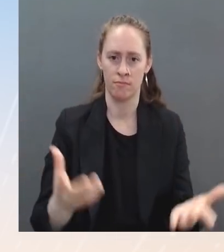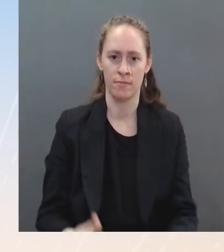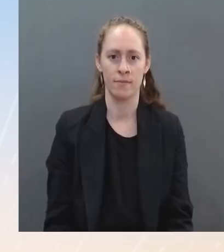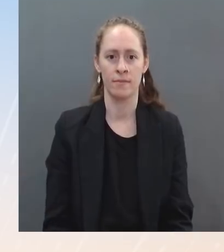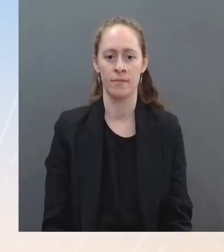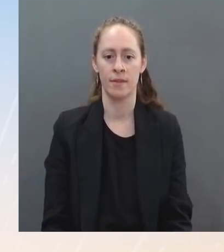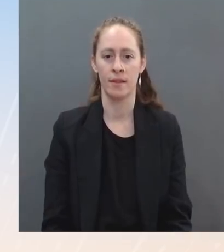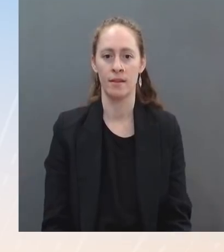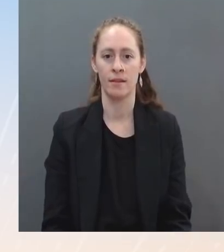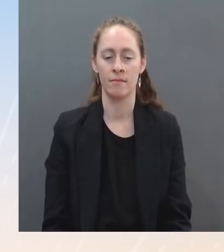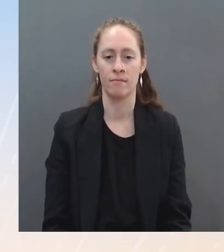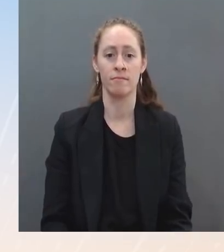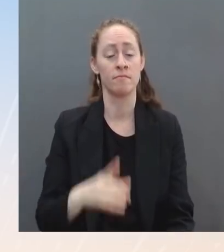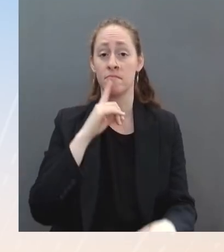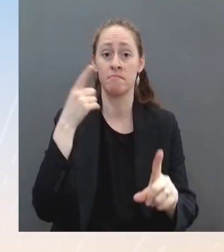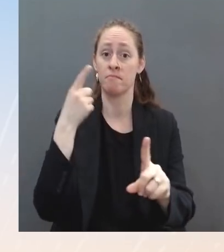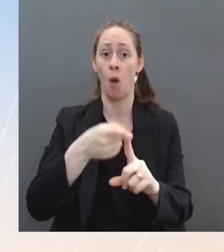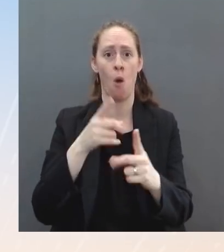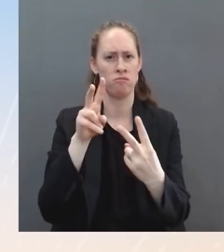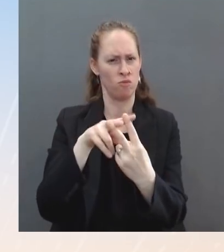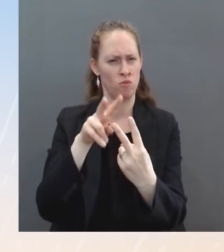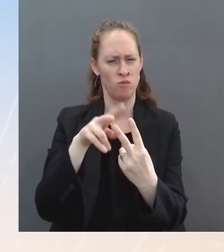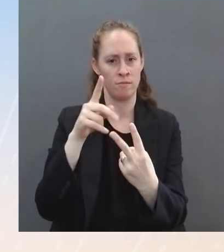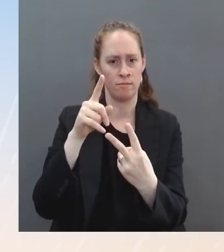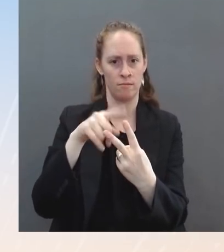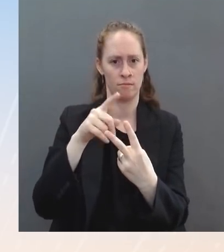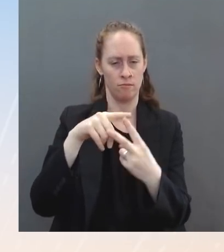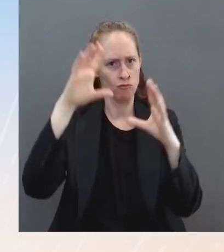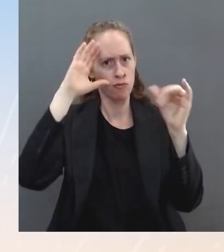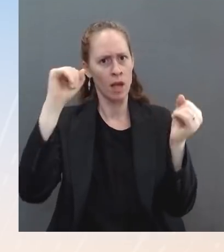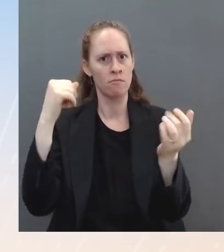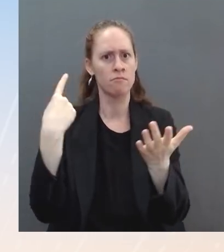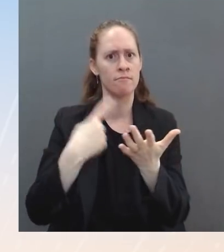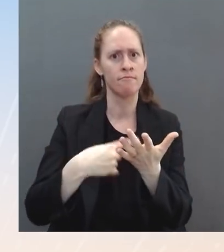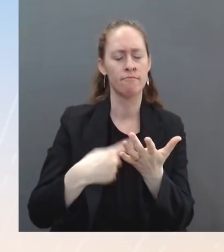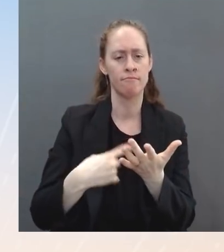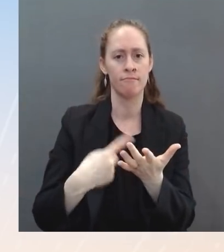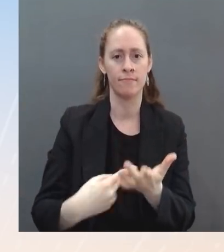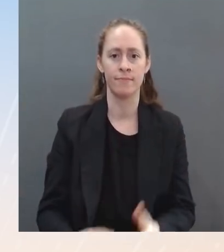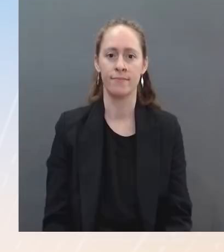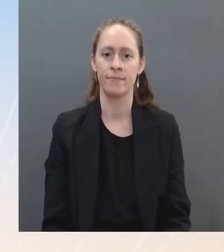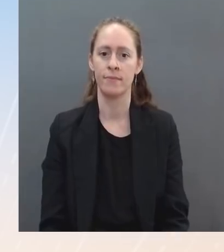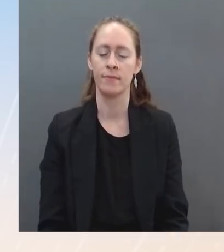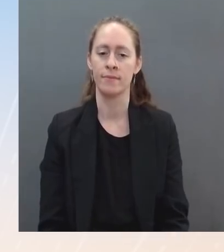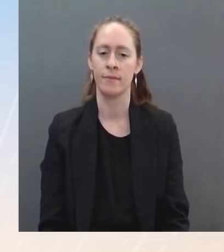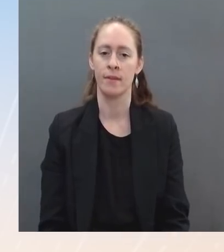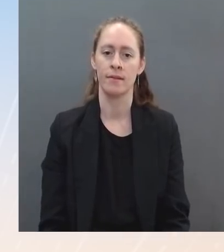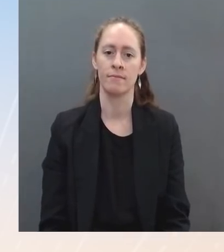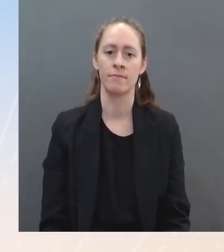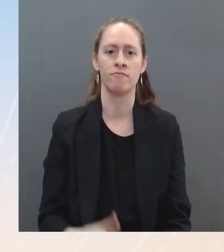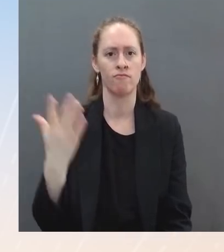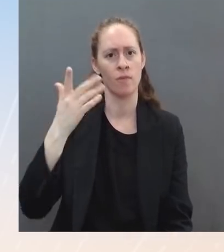about where things currently stand -- where he understands things to currently stand. I don't think that's -- I don't think